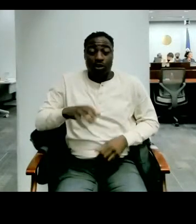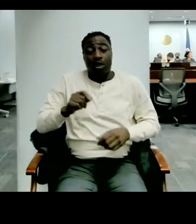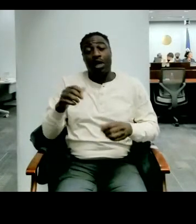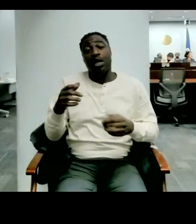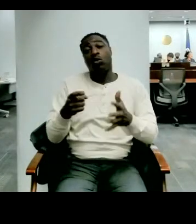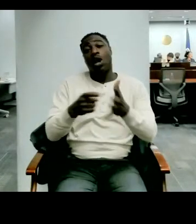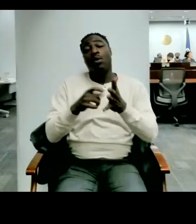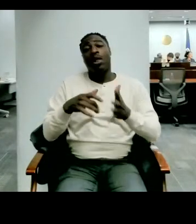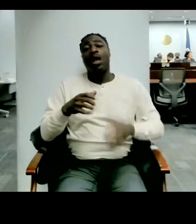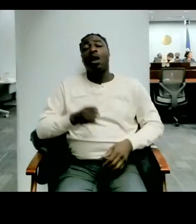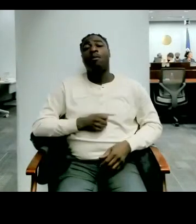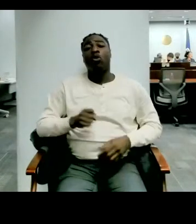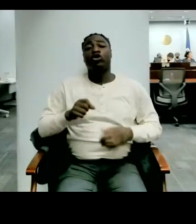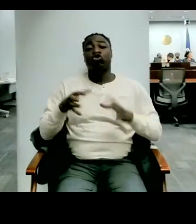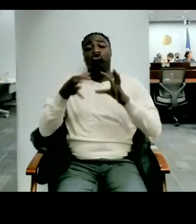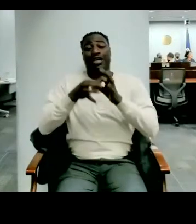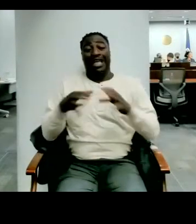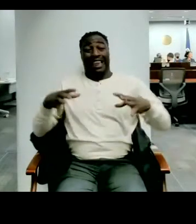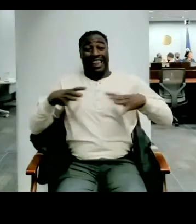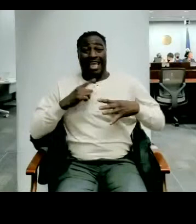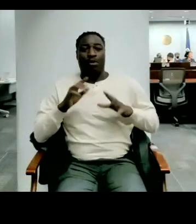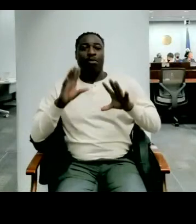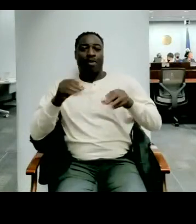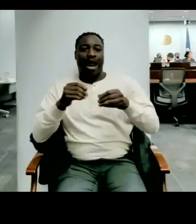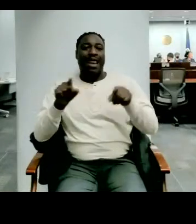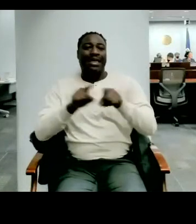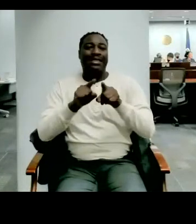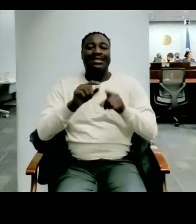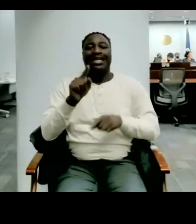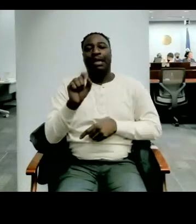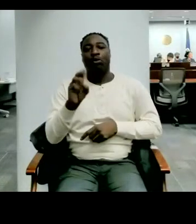abortion related leave be provided on the same terms as leave for other medical leaves.